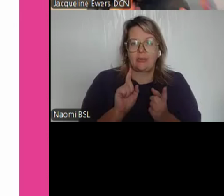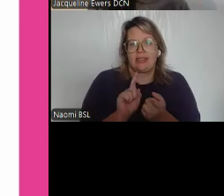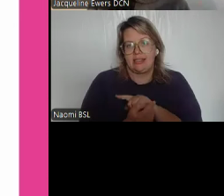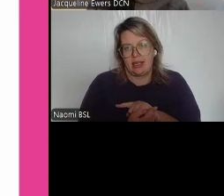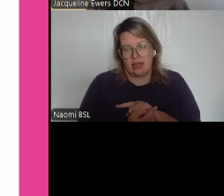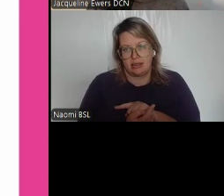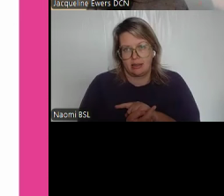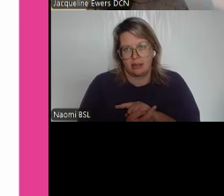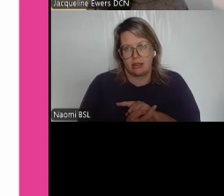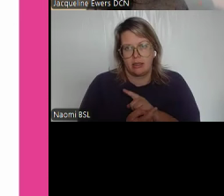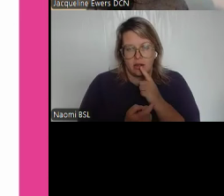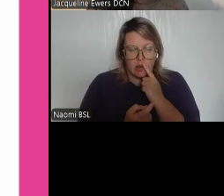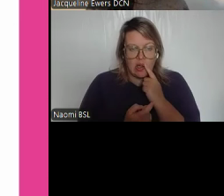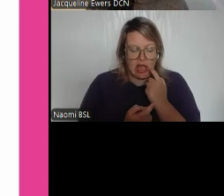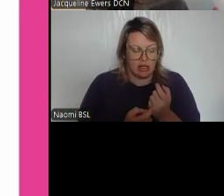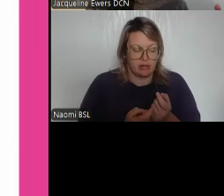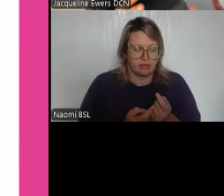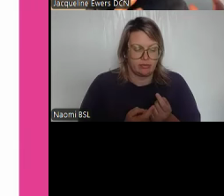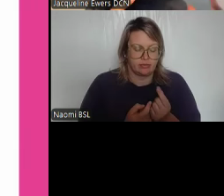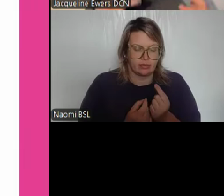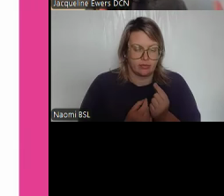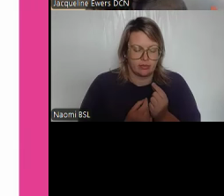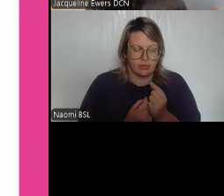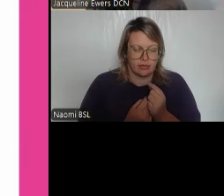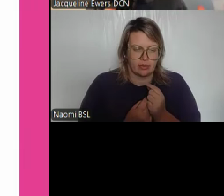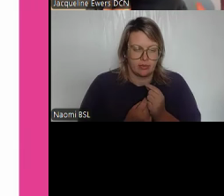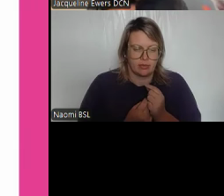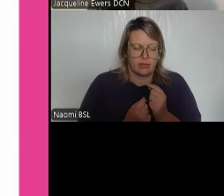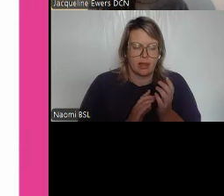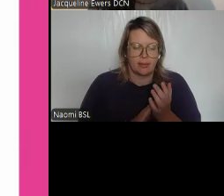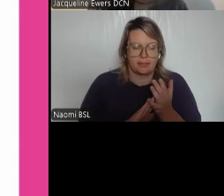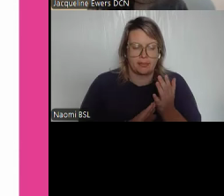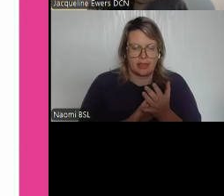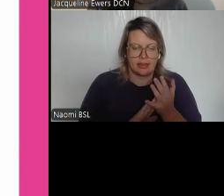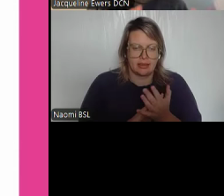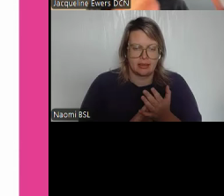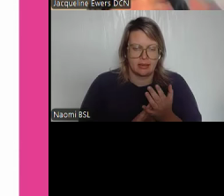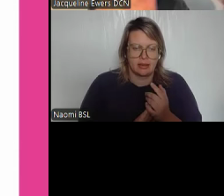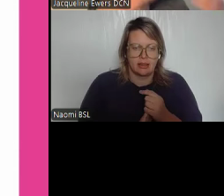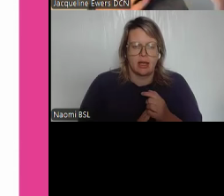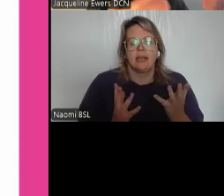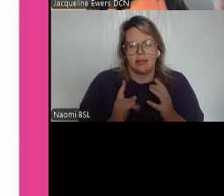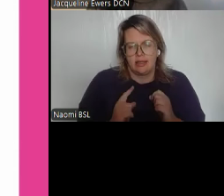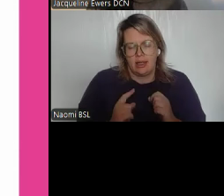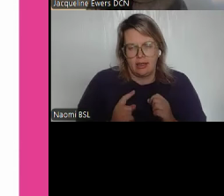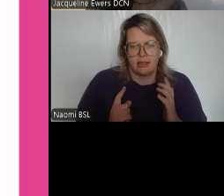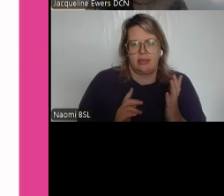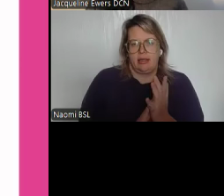to give people the opportunity when at the moment of transaction.